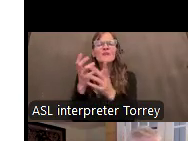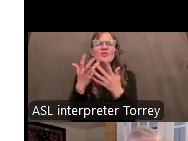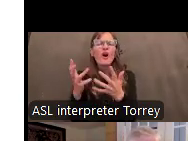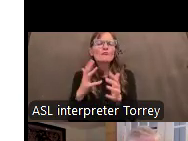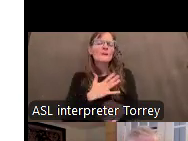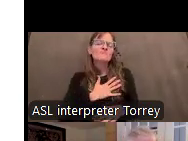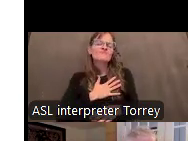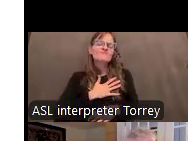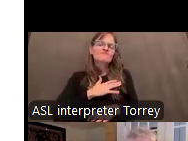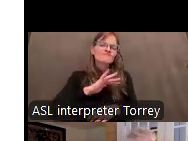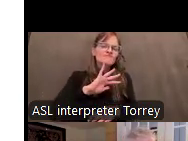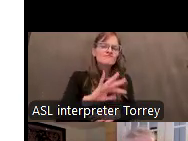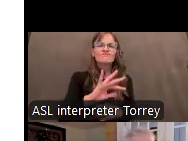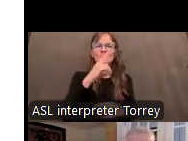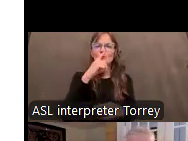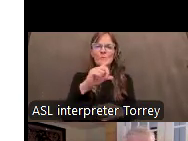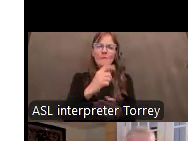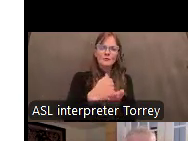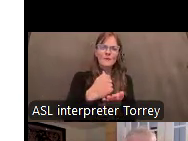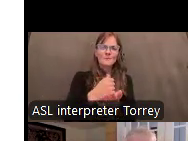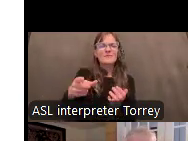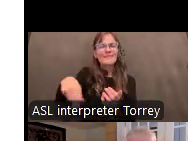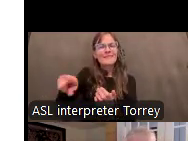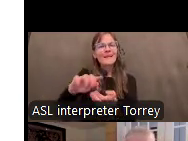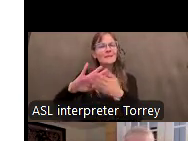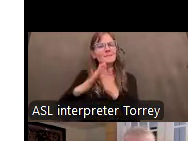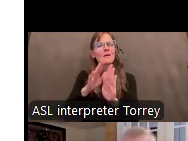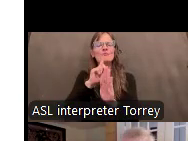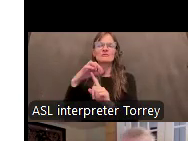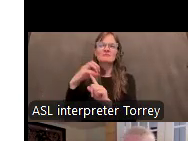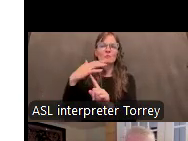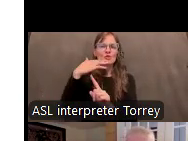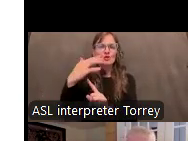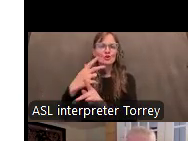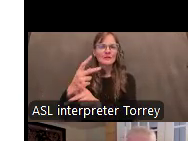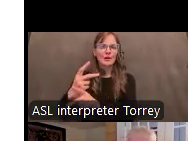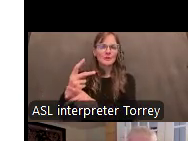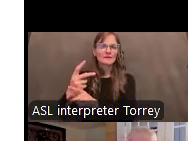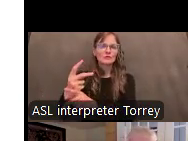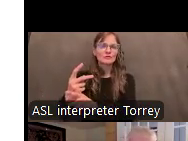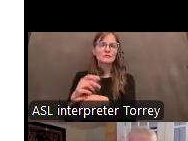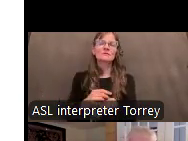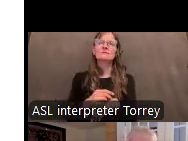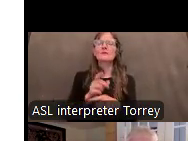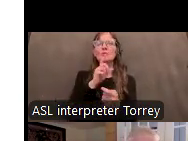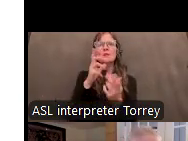We want to present the concept of caregiving as a meaningful career. That's a big underlying message and purpose for this brand.